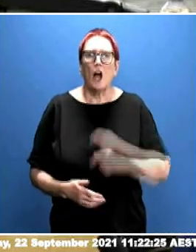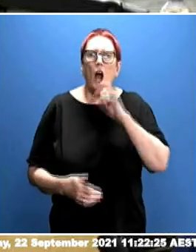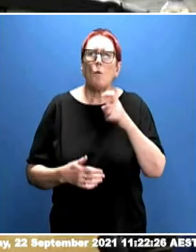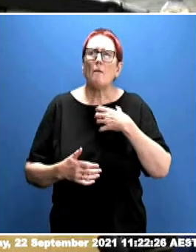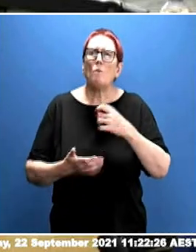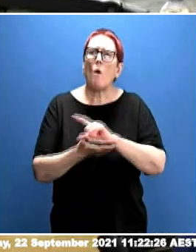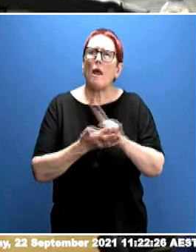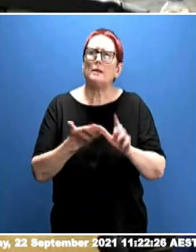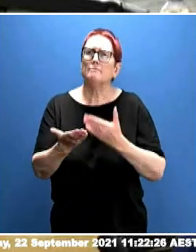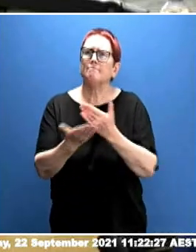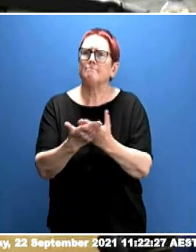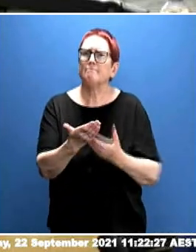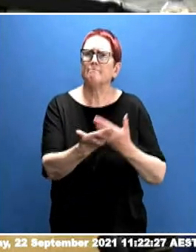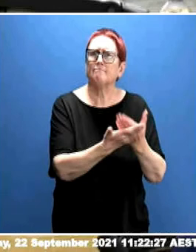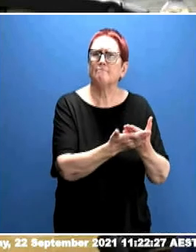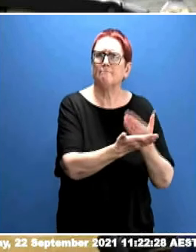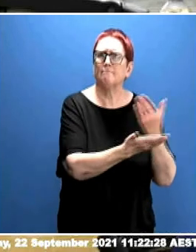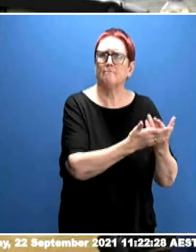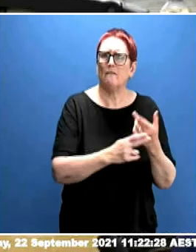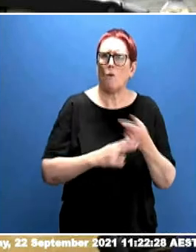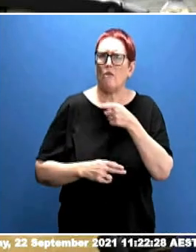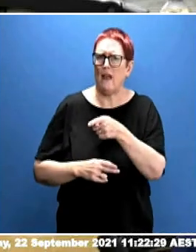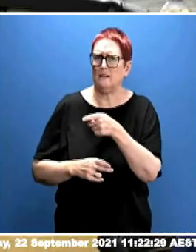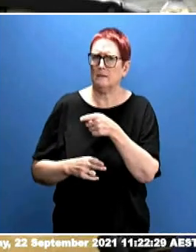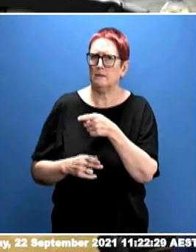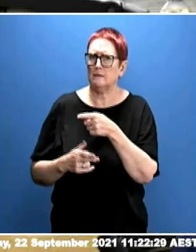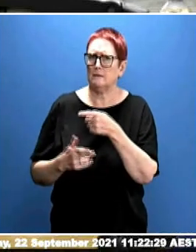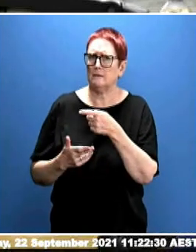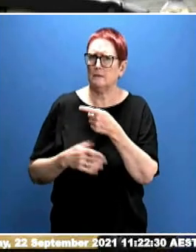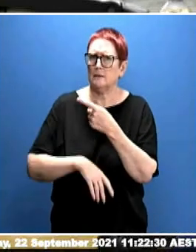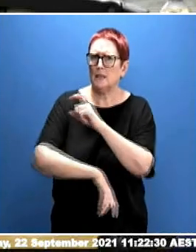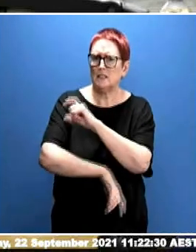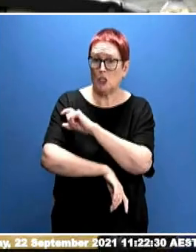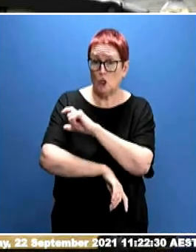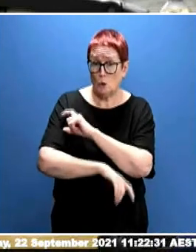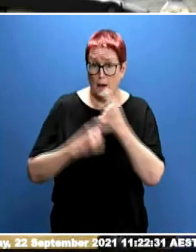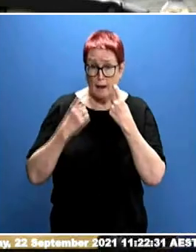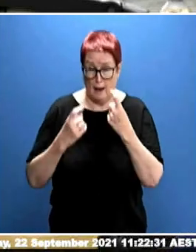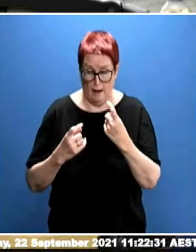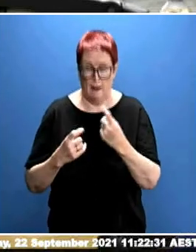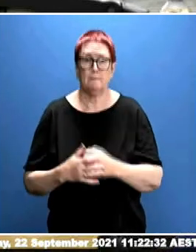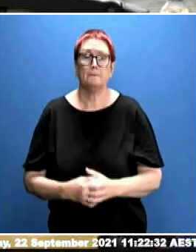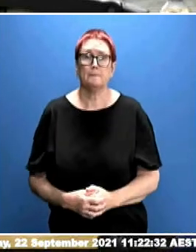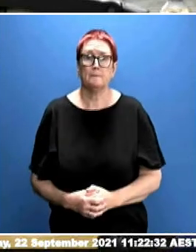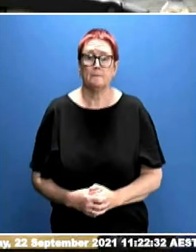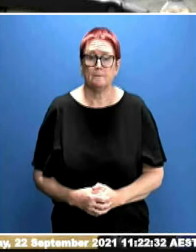in due course in respect of the Secure Care evidence that we will hear, but I will deal with those at an appropriate time.